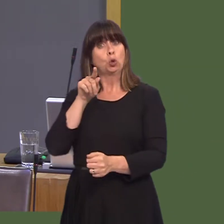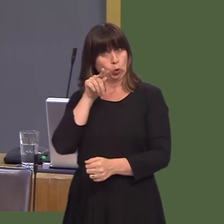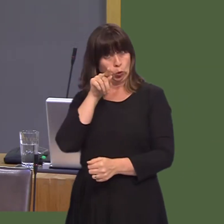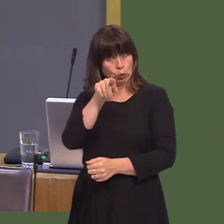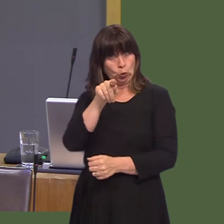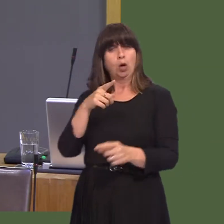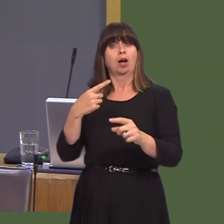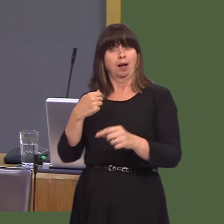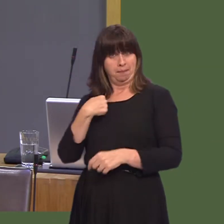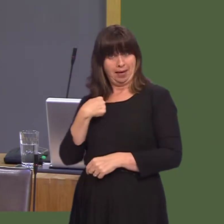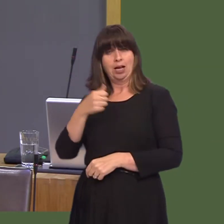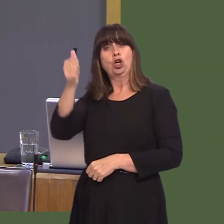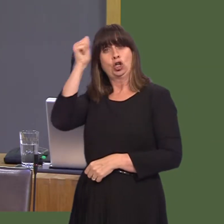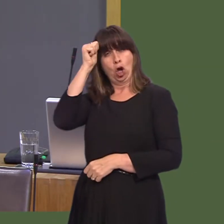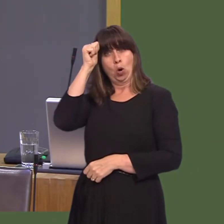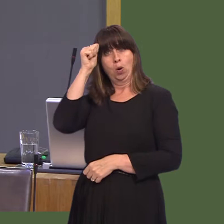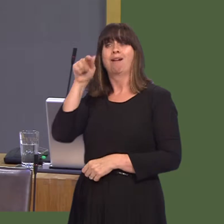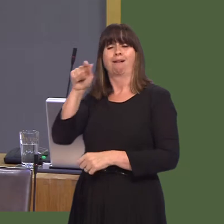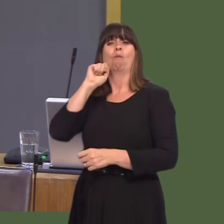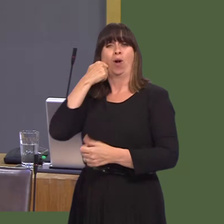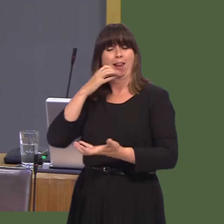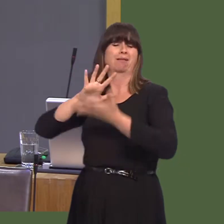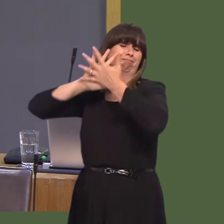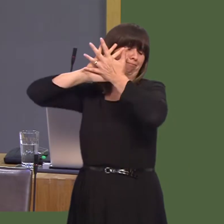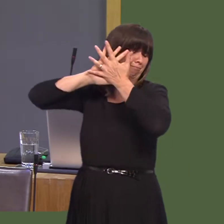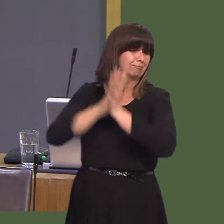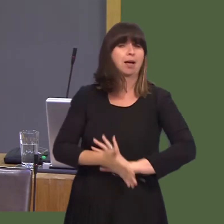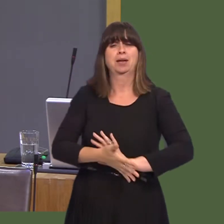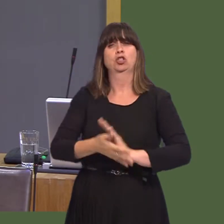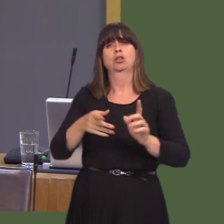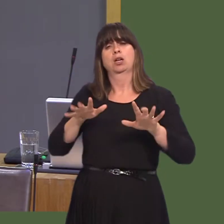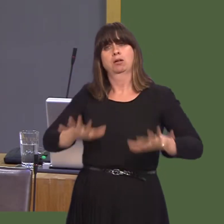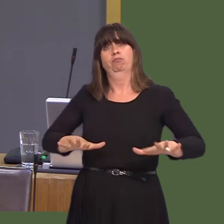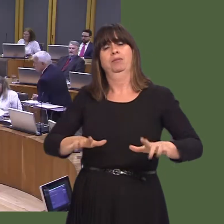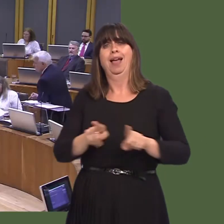you and I know will cause so much damage to the people and the economy of this country?